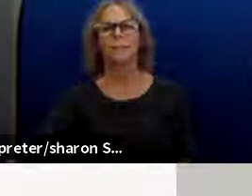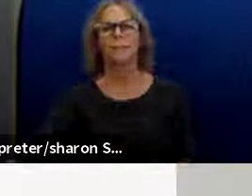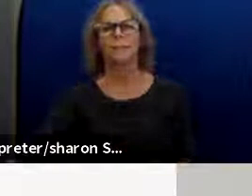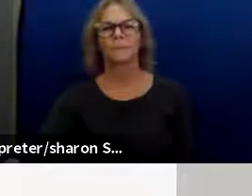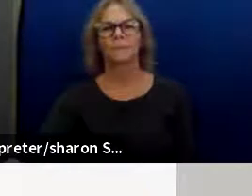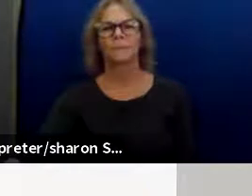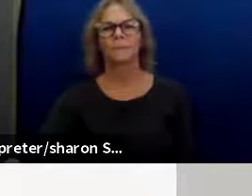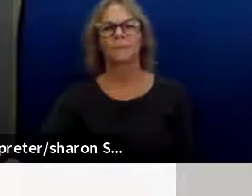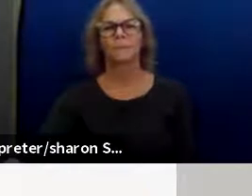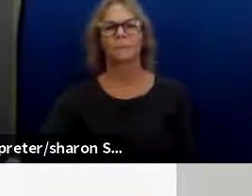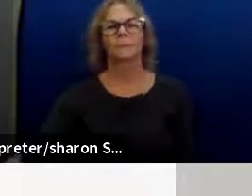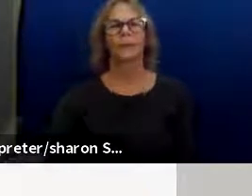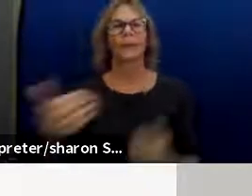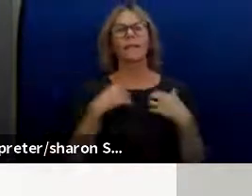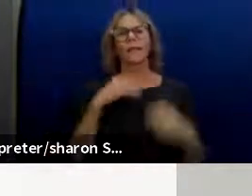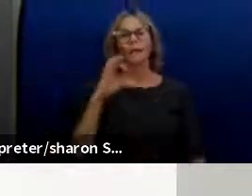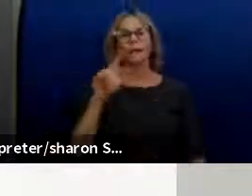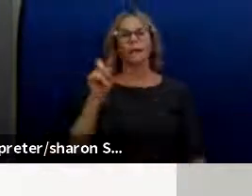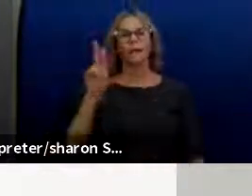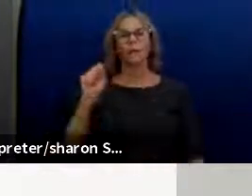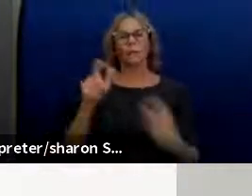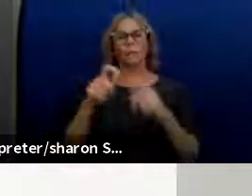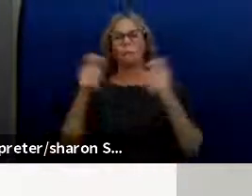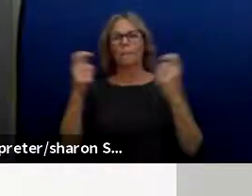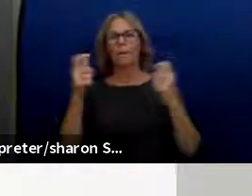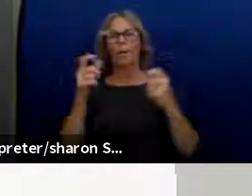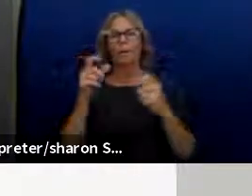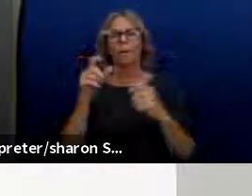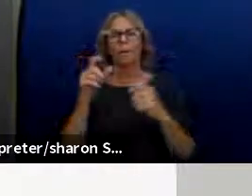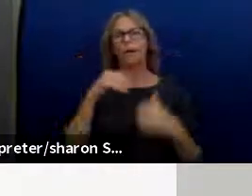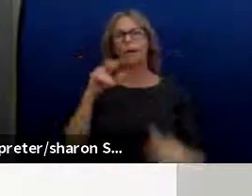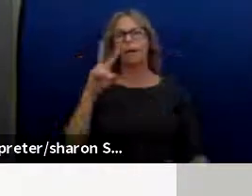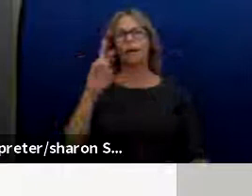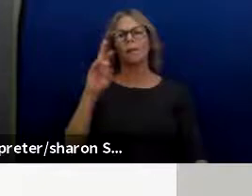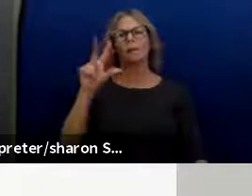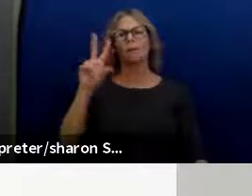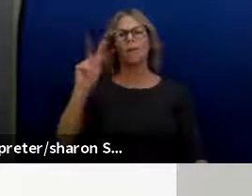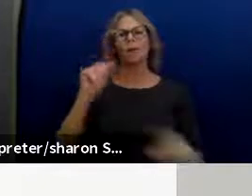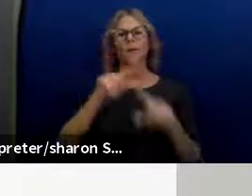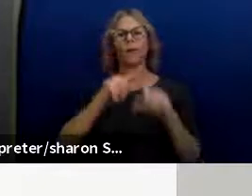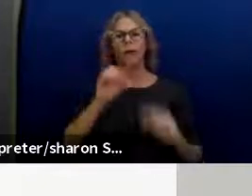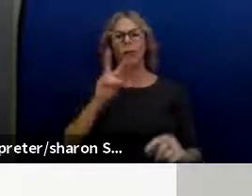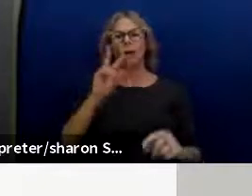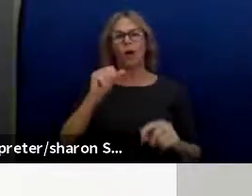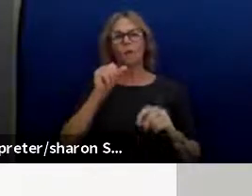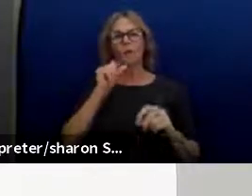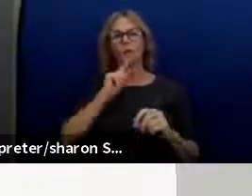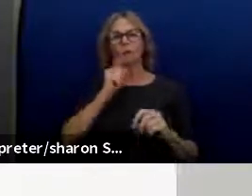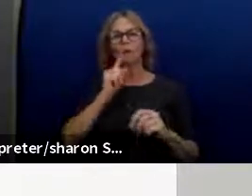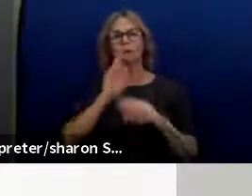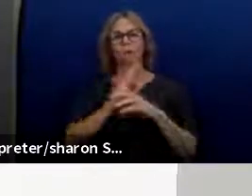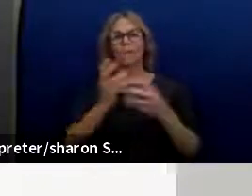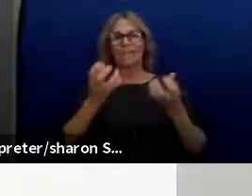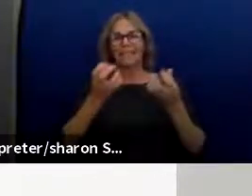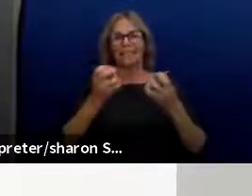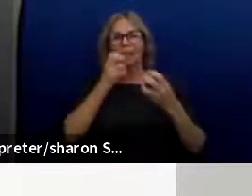vulva. Or a vulva but their ovaries are actually testicles that did not descend out of their body, etc, they there can be all